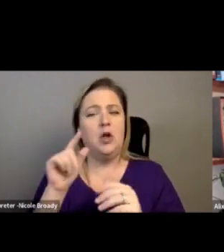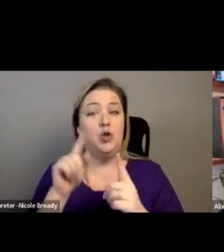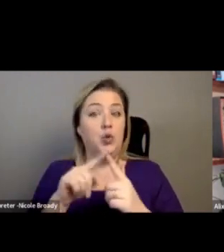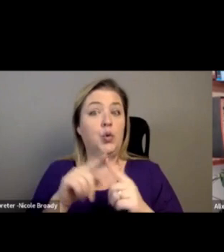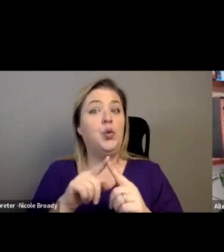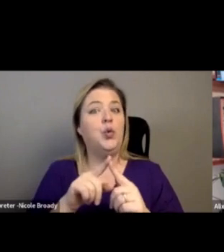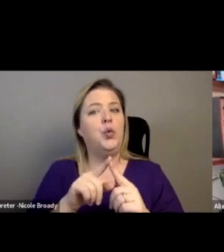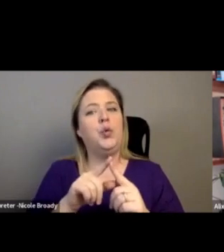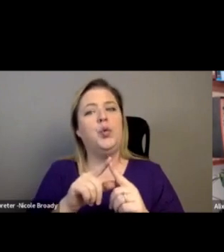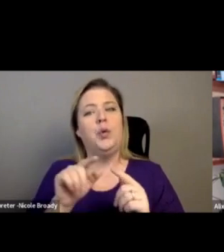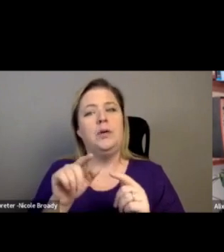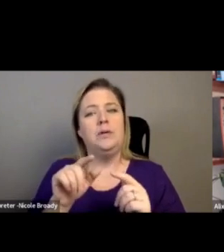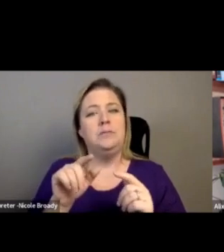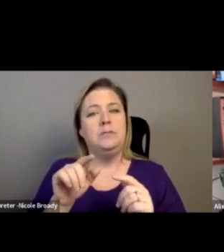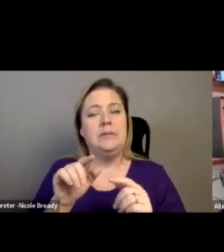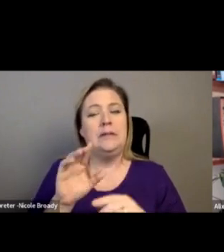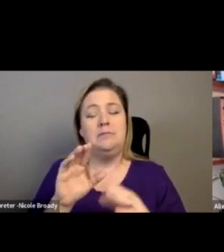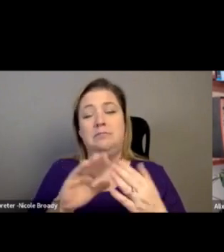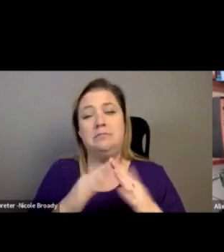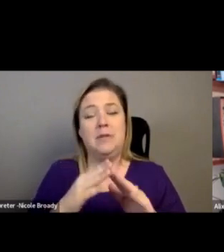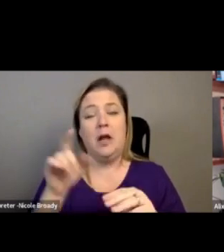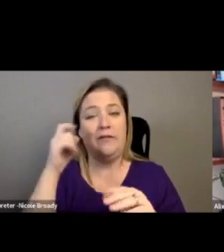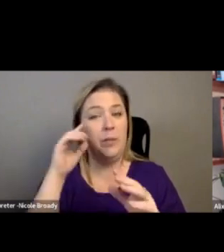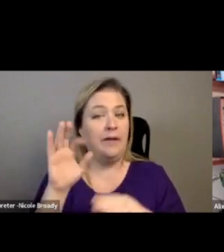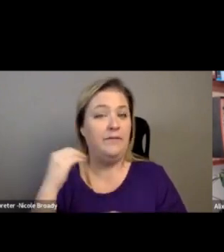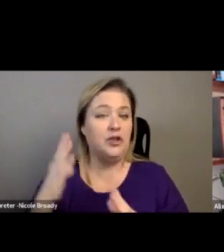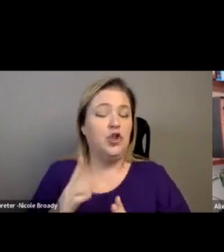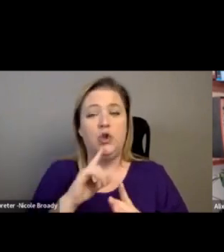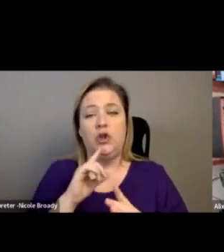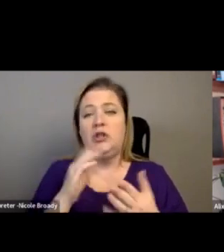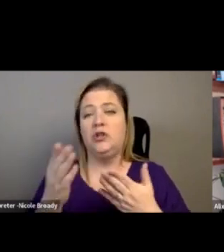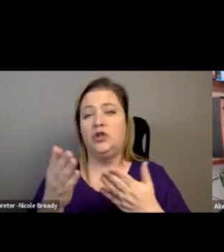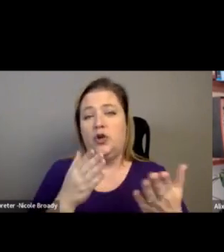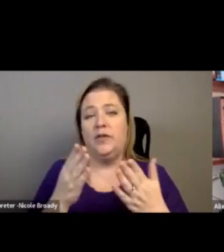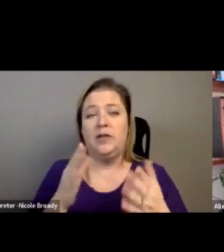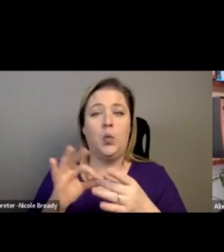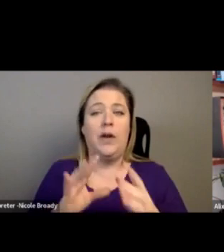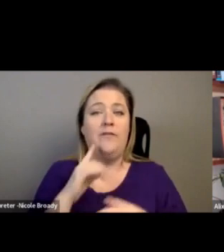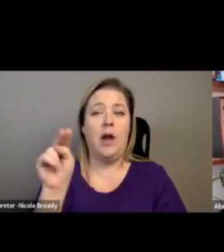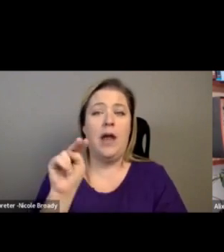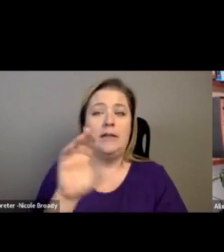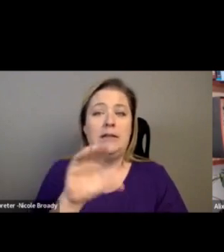currently works as the person centered advisory and leadership group coordinator for end caps and our motto is control your